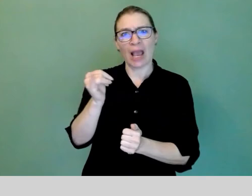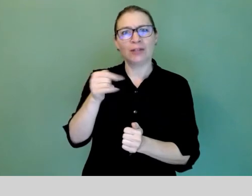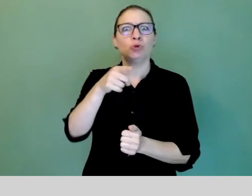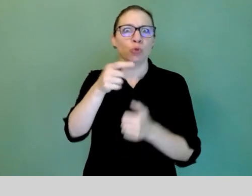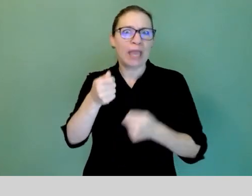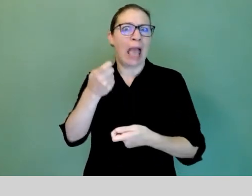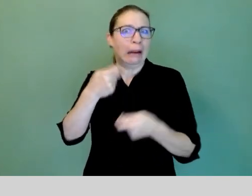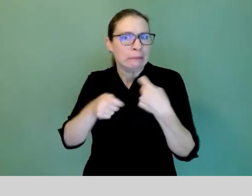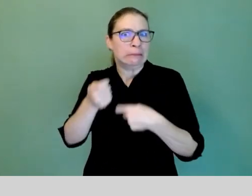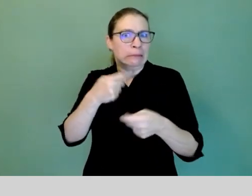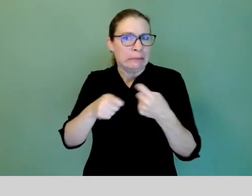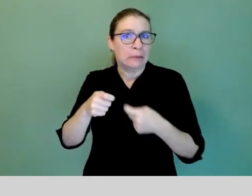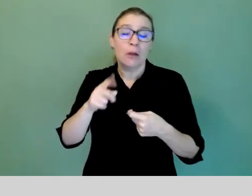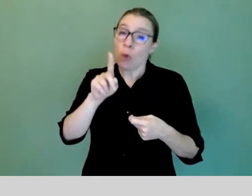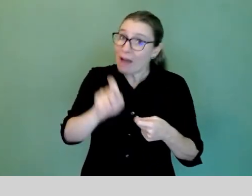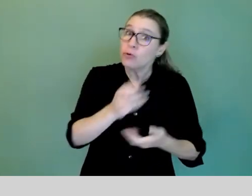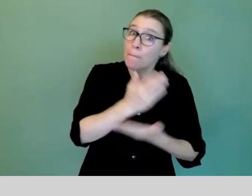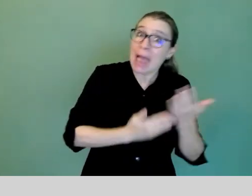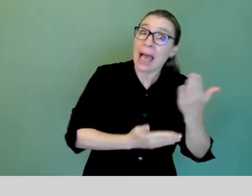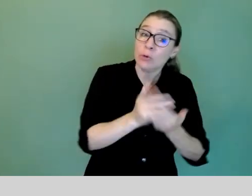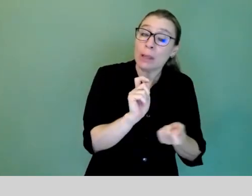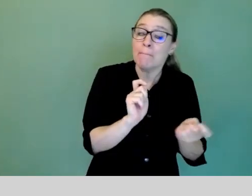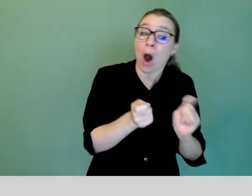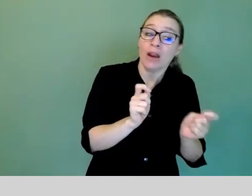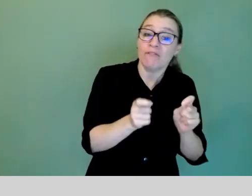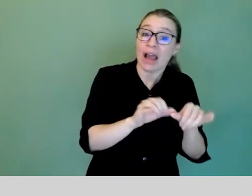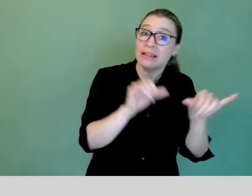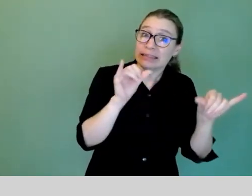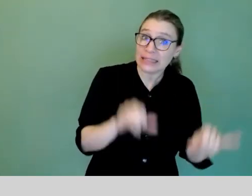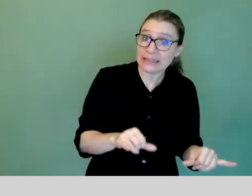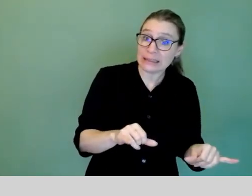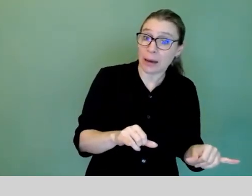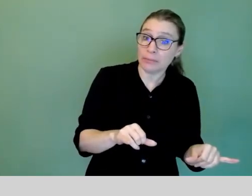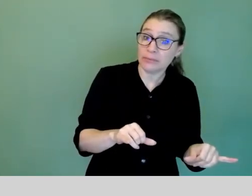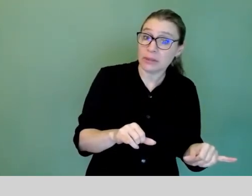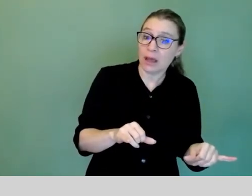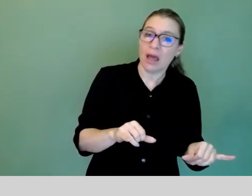You have to manually modify the sys.modules dict, but that's basically it.